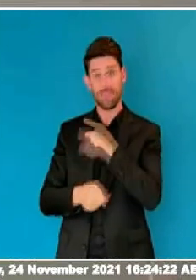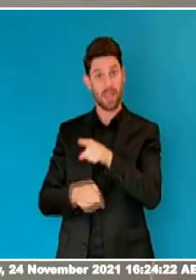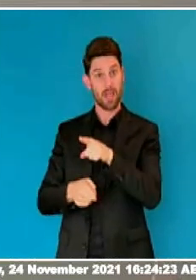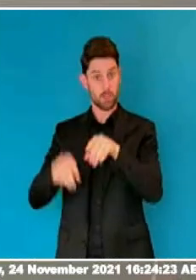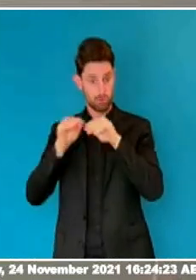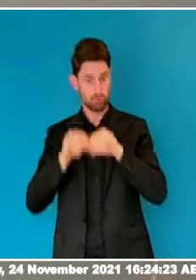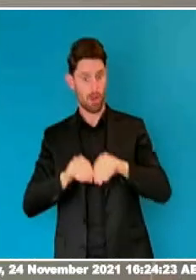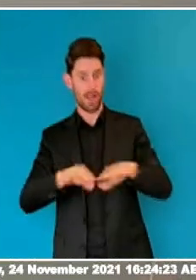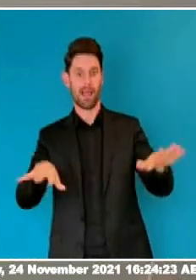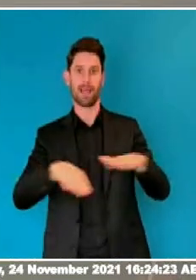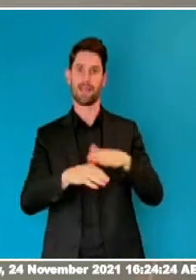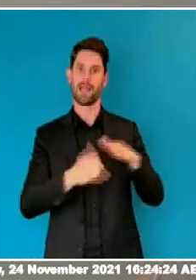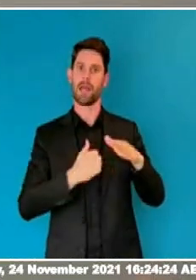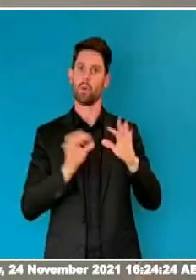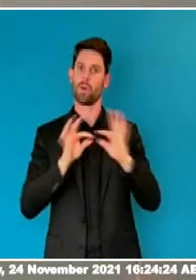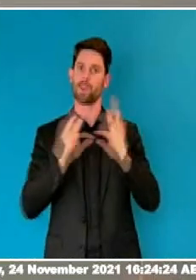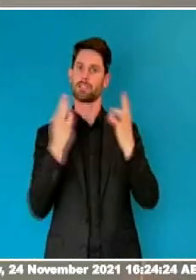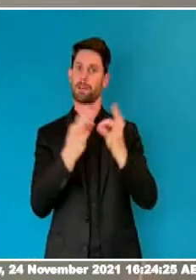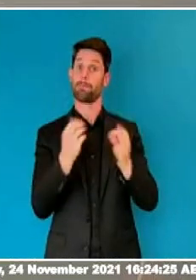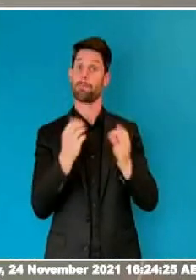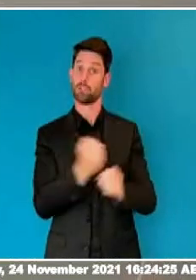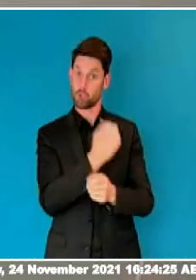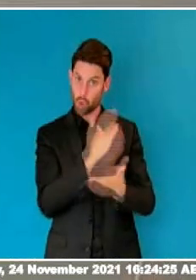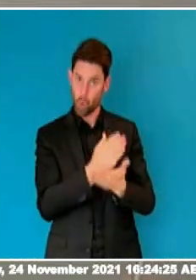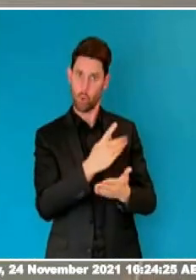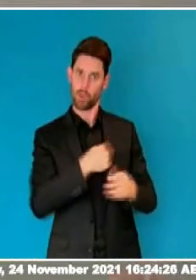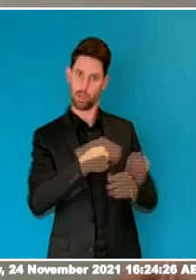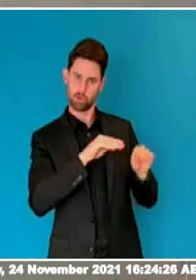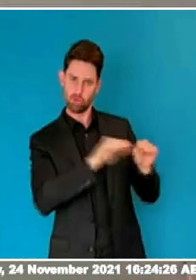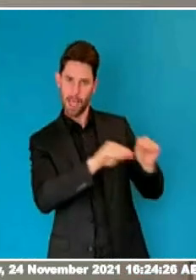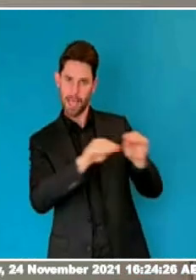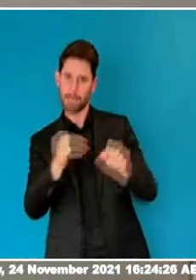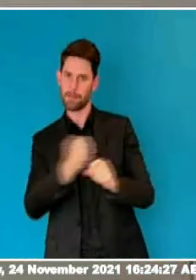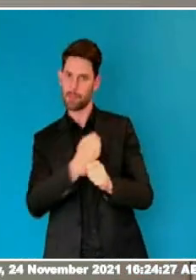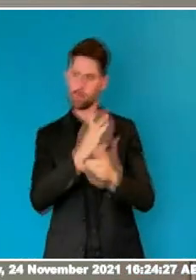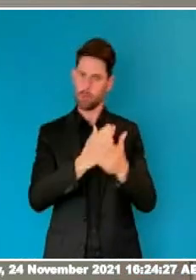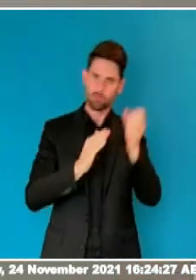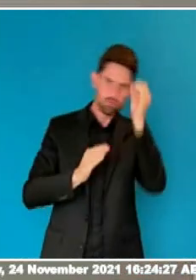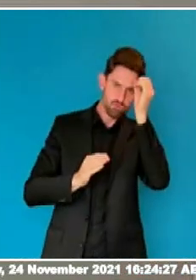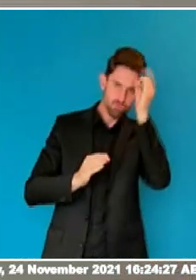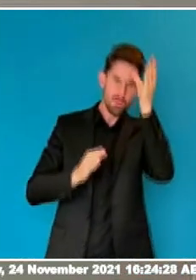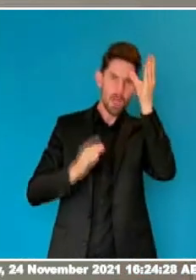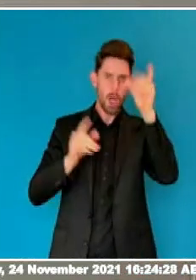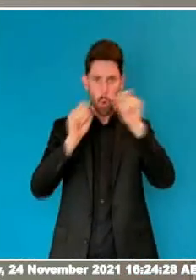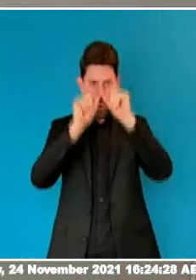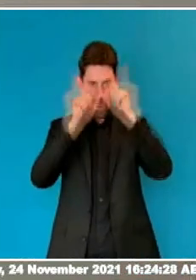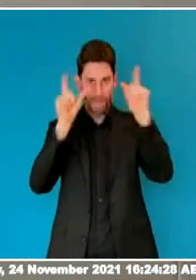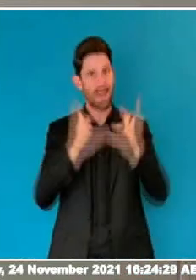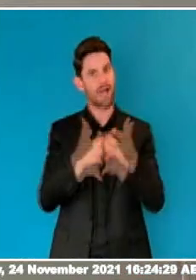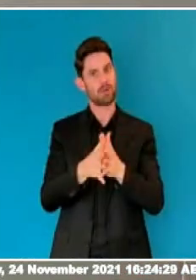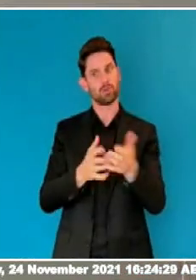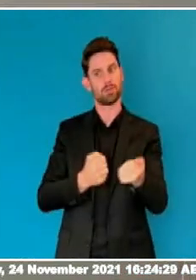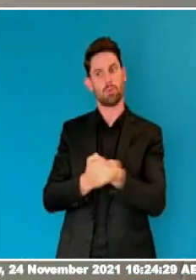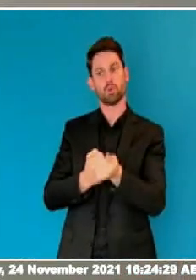training and awareness for our people again to support all of their workers, again without needing to have targets at this time.